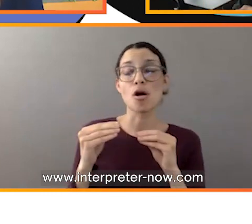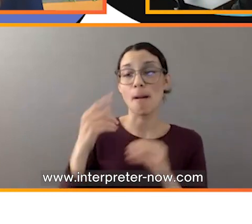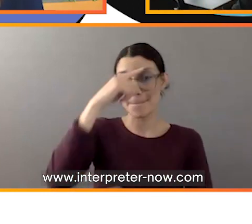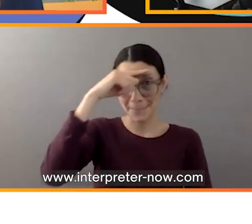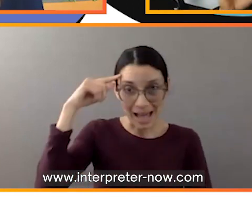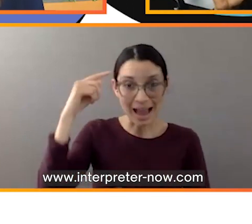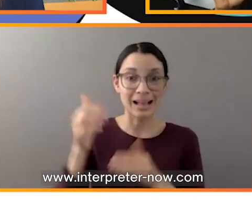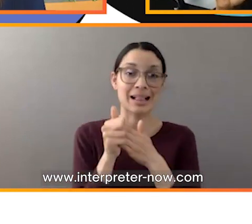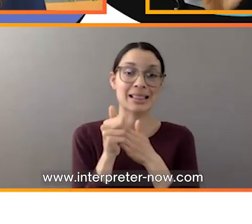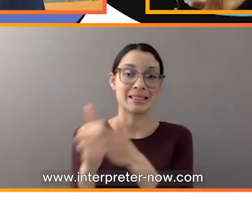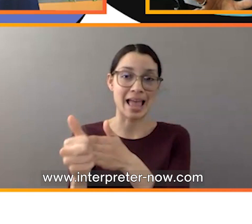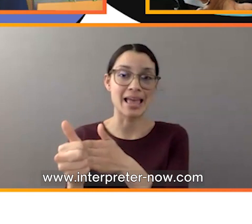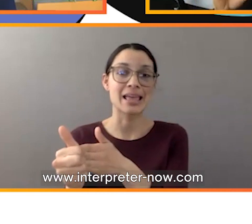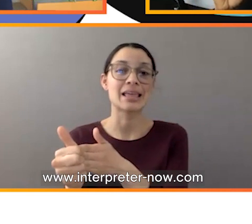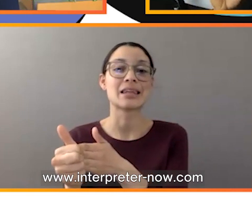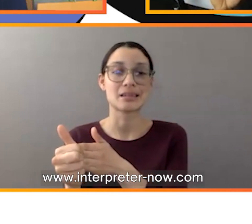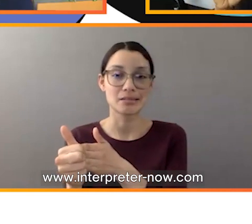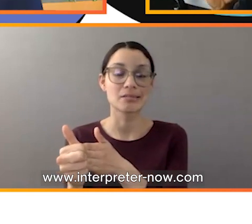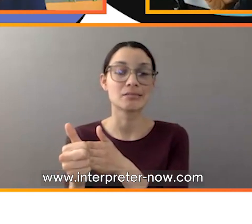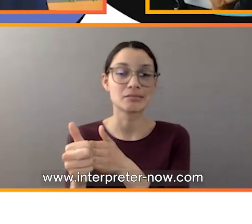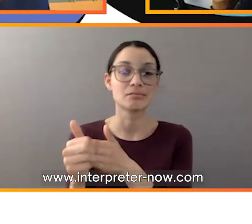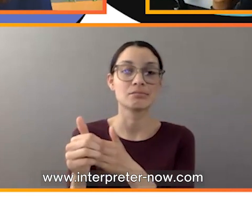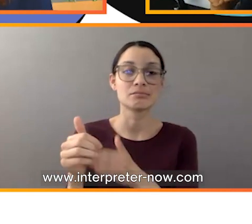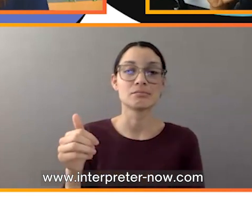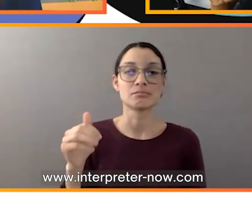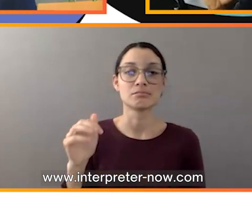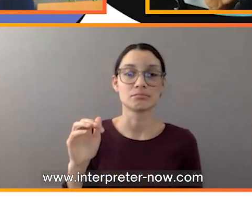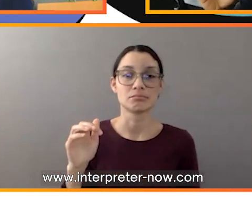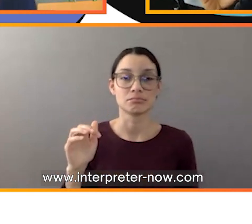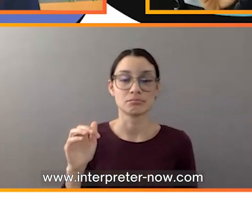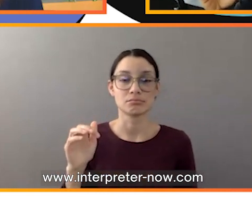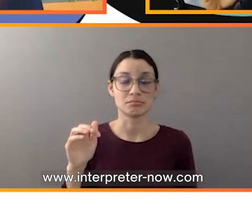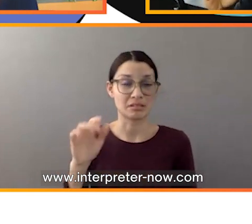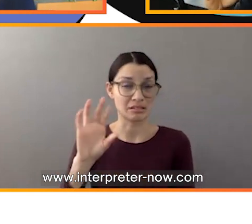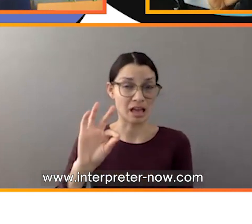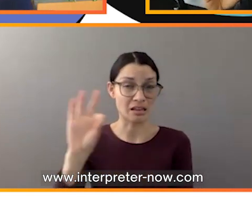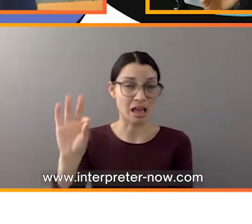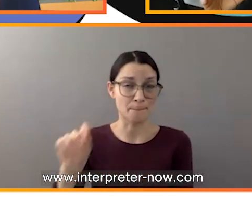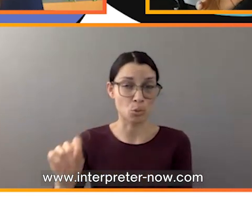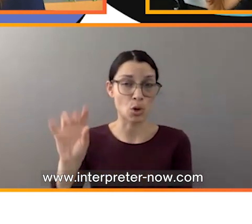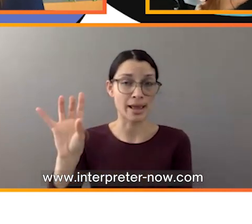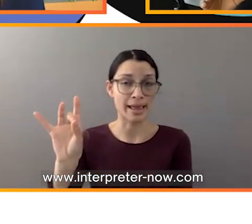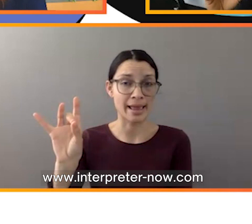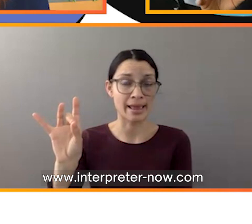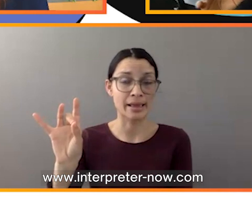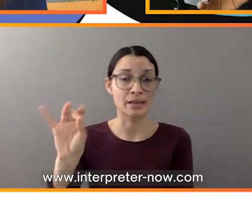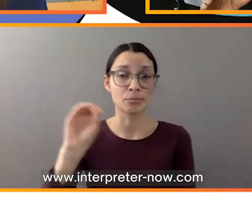Actually, no, Black women are the leading entrepreneurs or the highest-grossing entrepreneurs